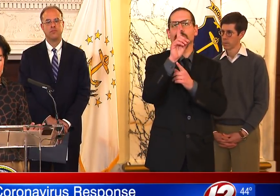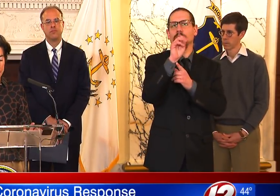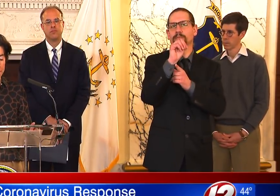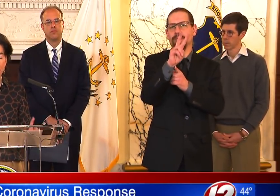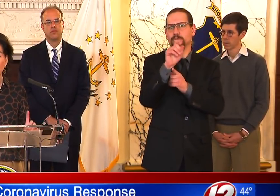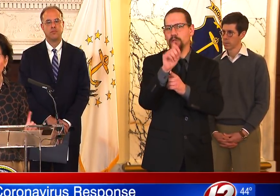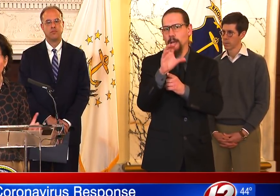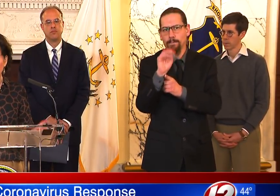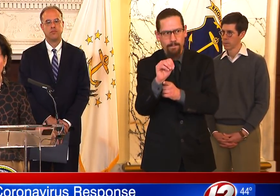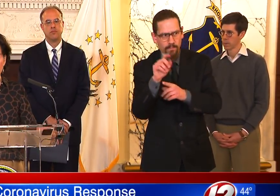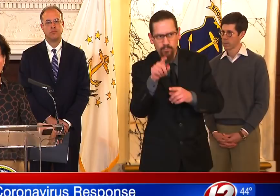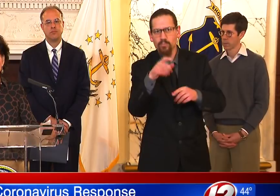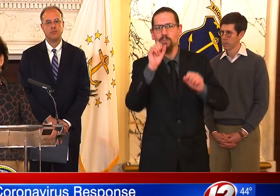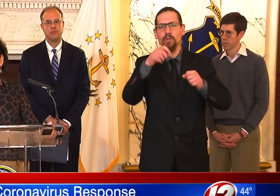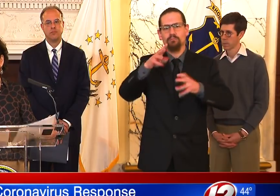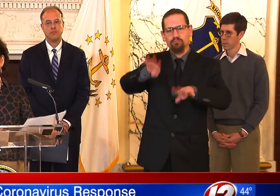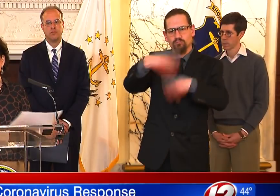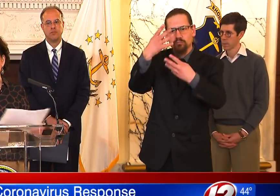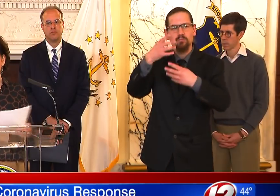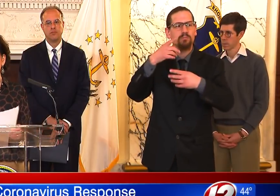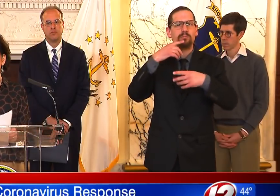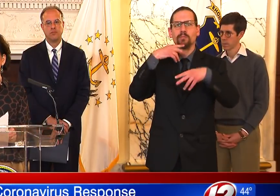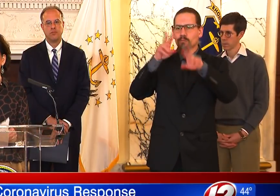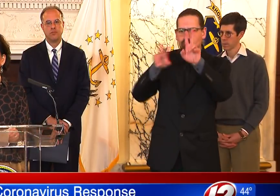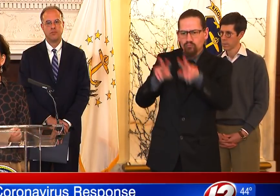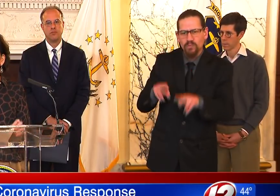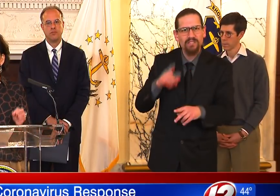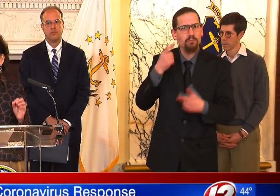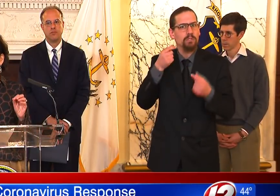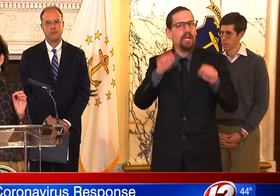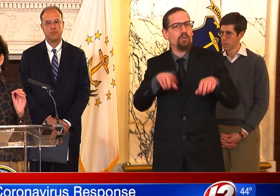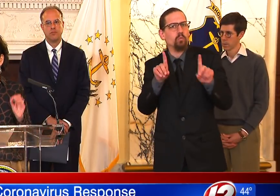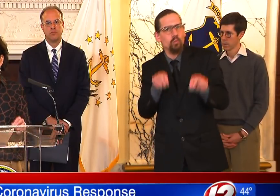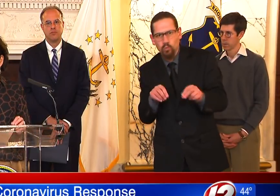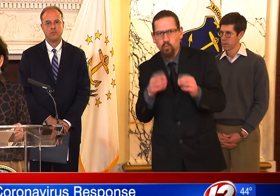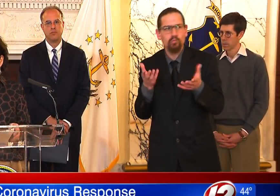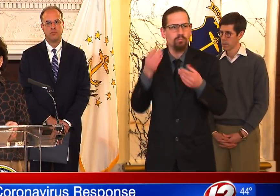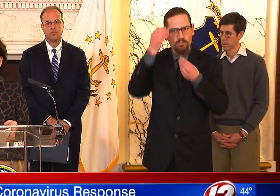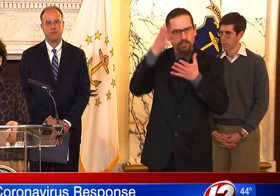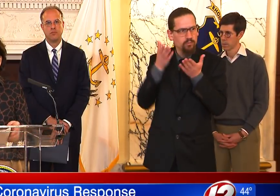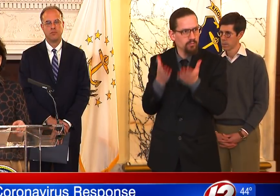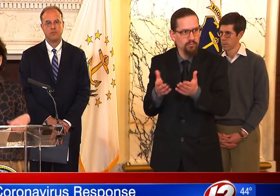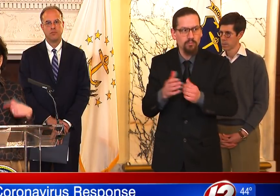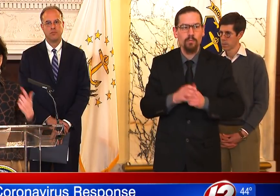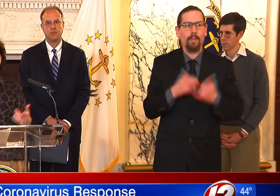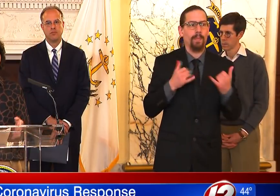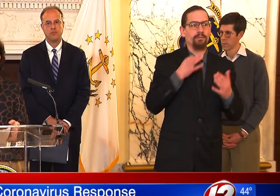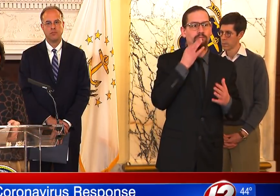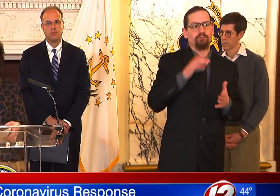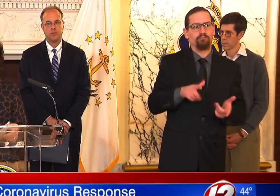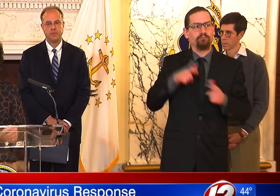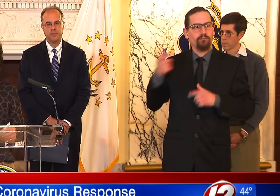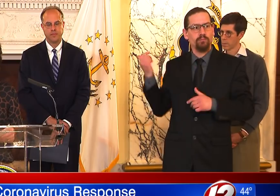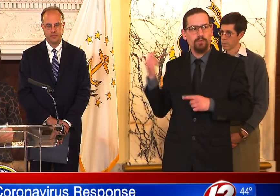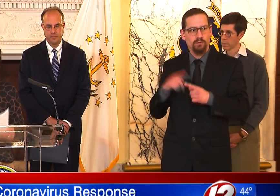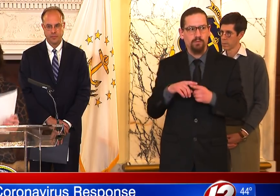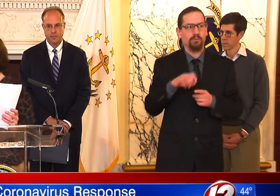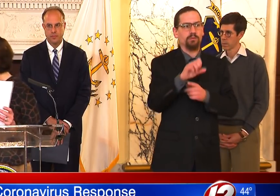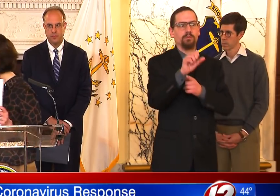CHECK OUT THE DMV WEBSITE. YOU CAN STILL MAKE RESERVATIONS.